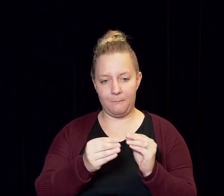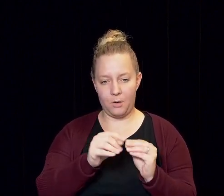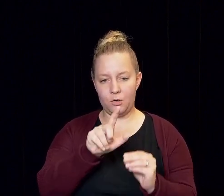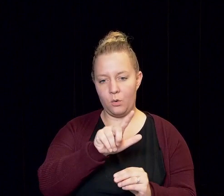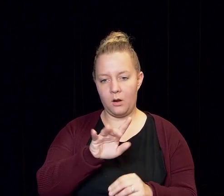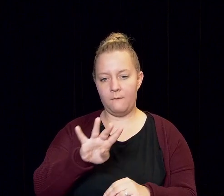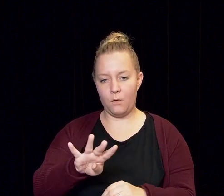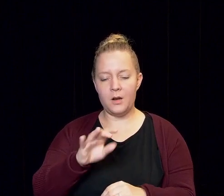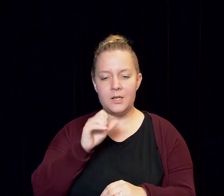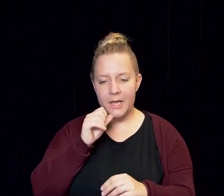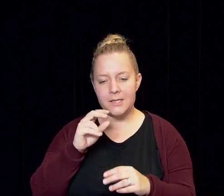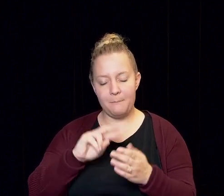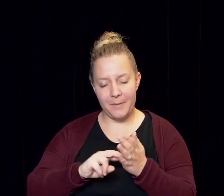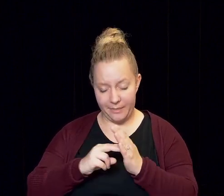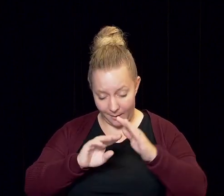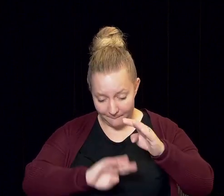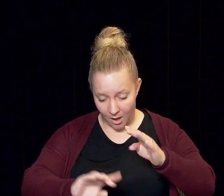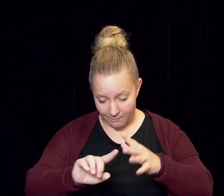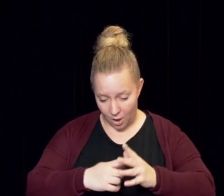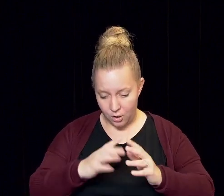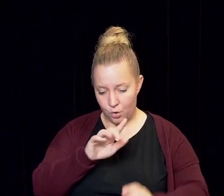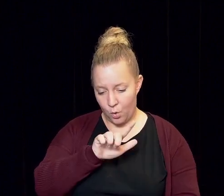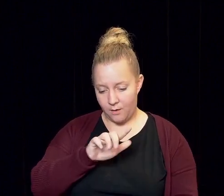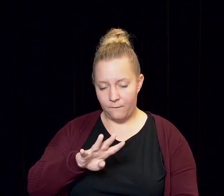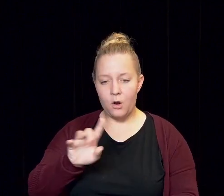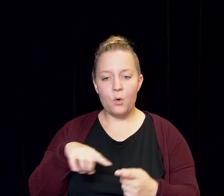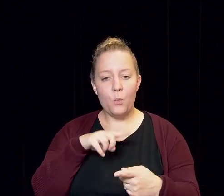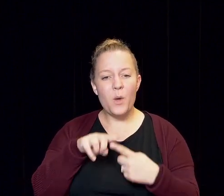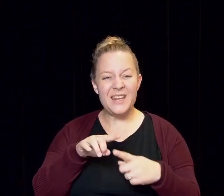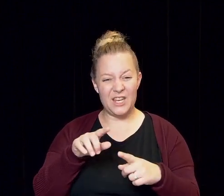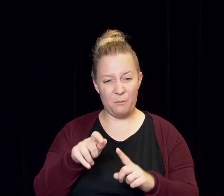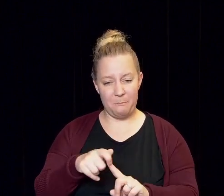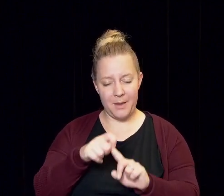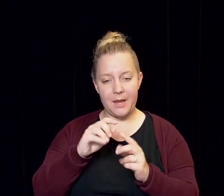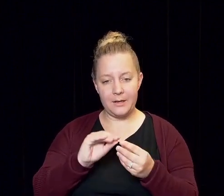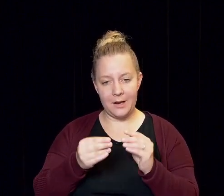a 24 down here or even here. Once you pick an interval to count by, you have to consistently